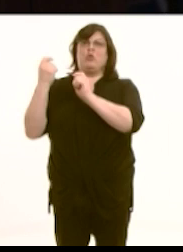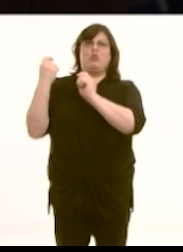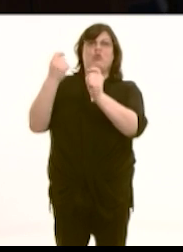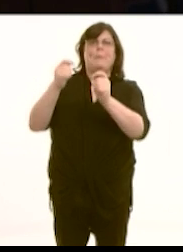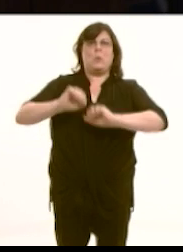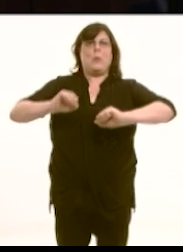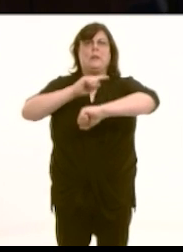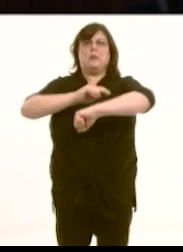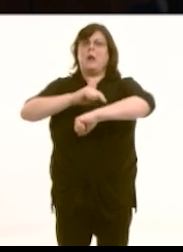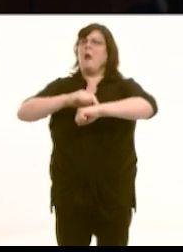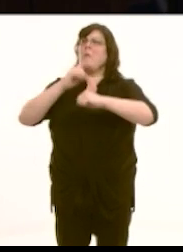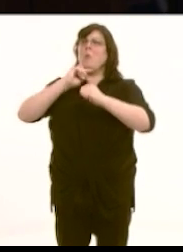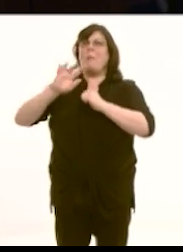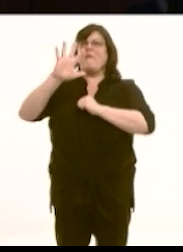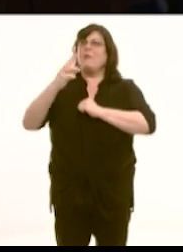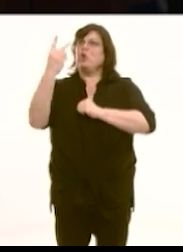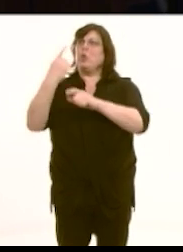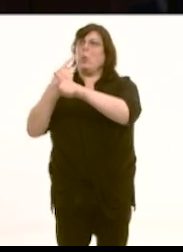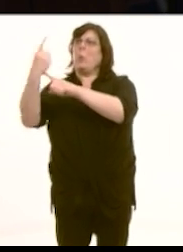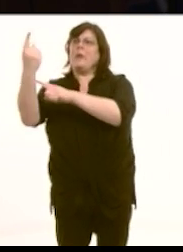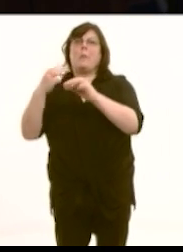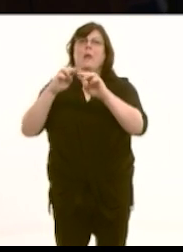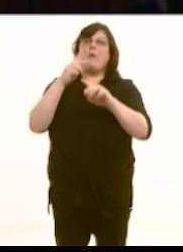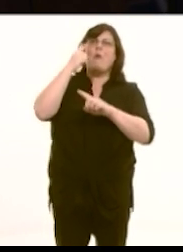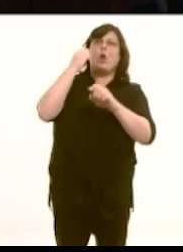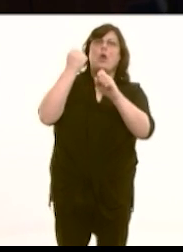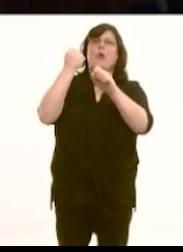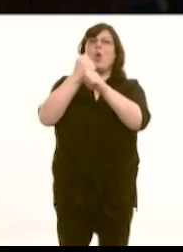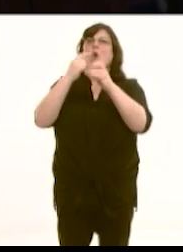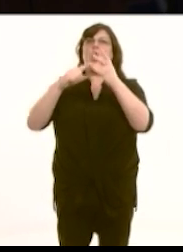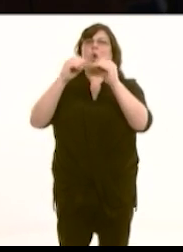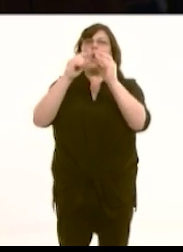And if you go to Gobowen hospital, for example, if you are from the Hywel Dda and Powys areas,